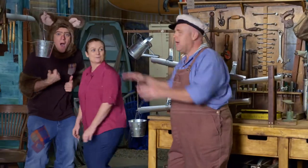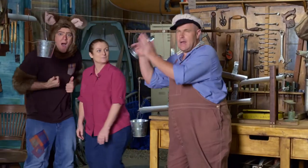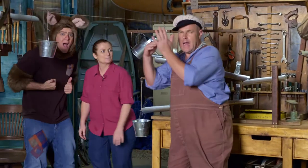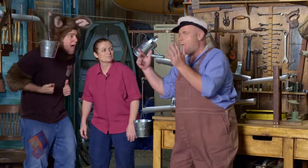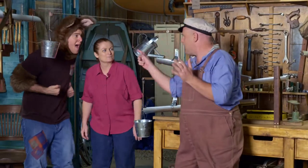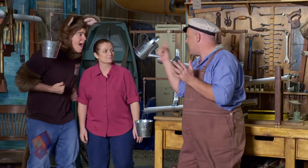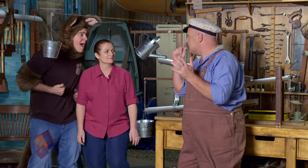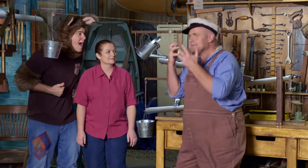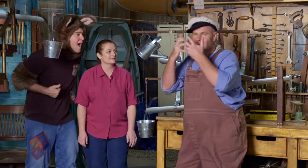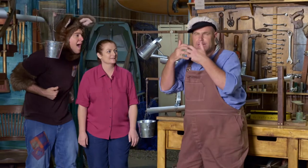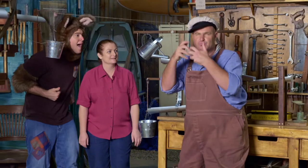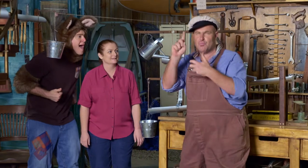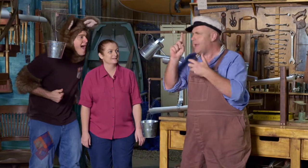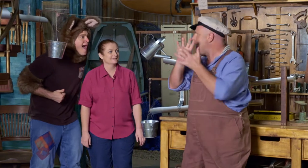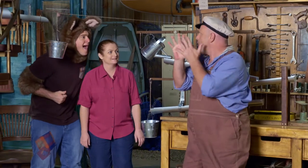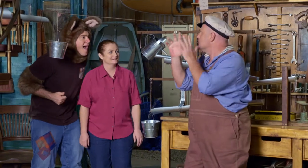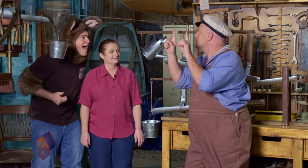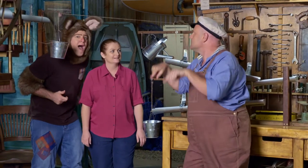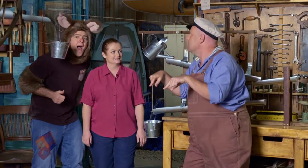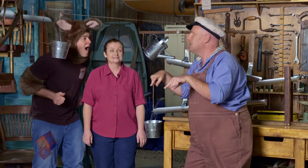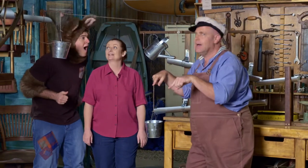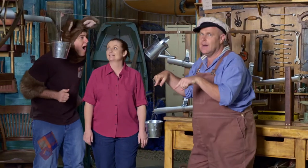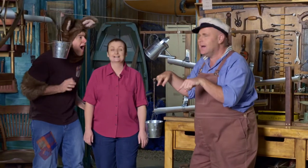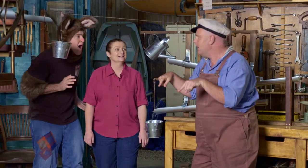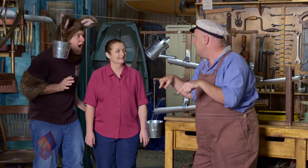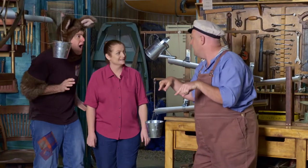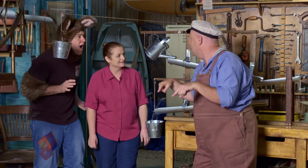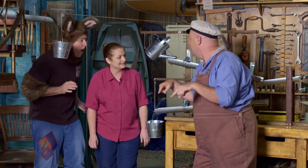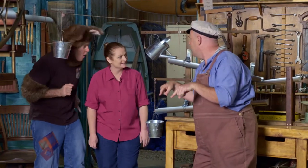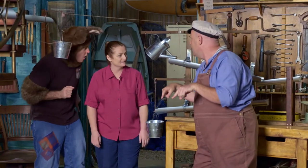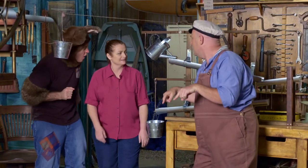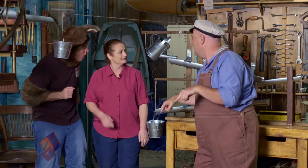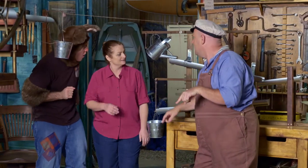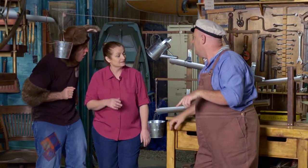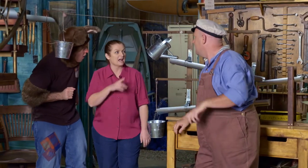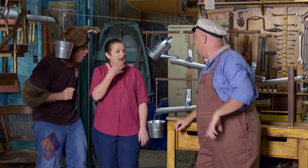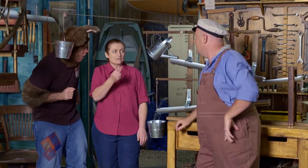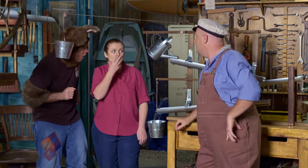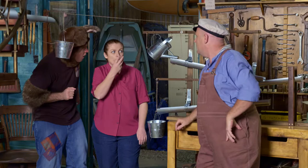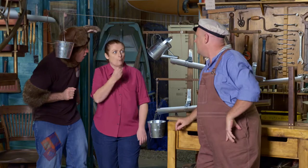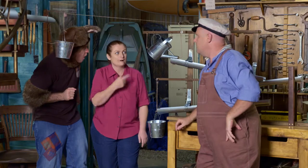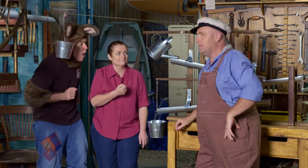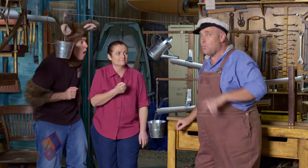Now, Sally, do you think you could work out how it all starts? Hm. Do you have water in this?